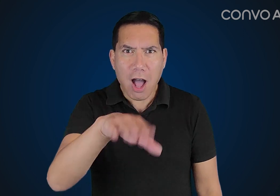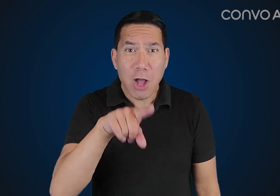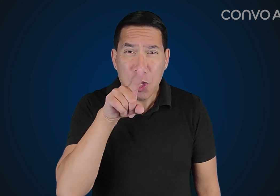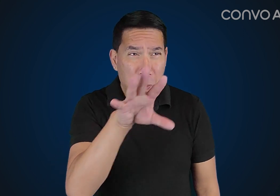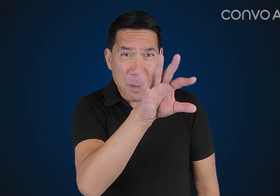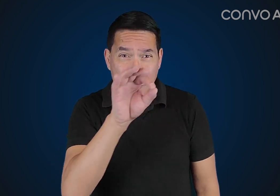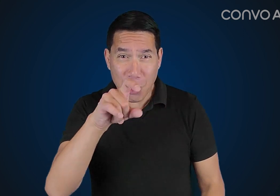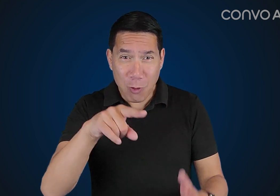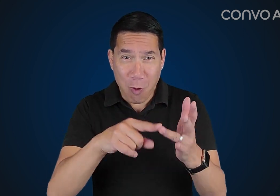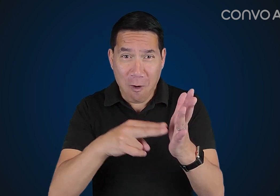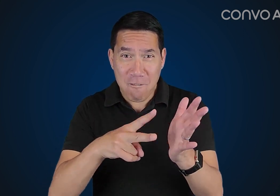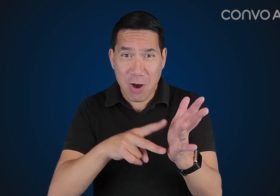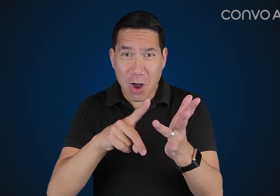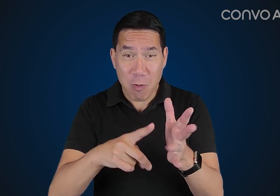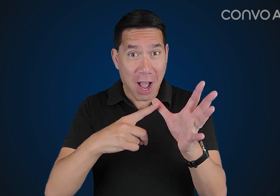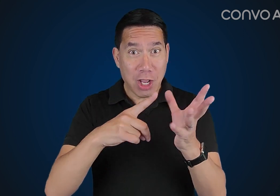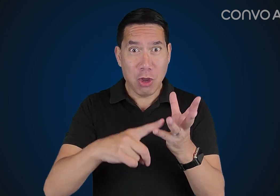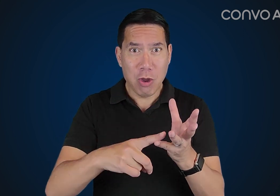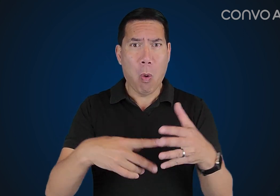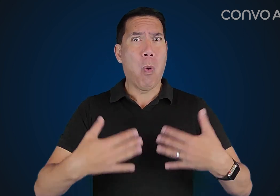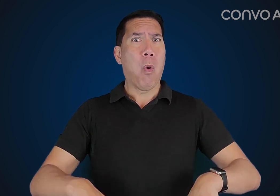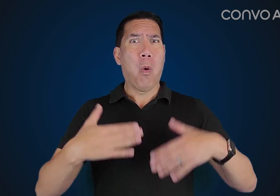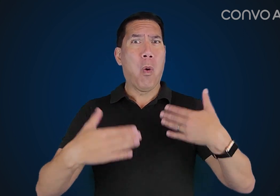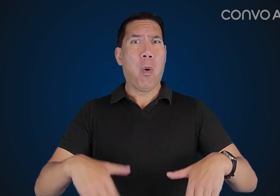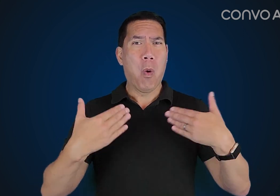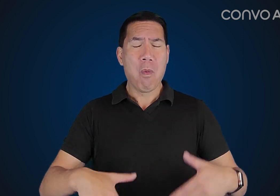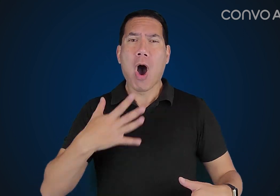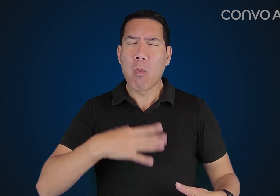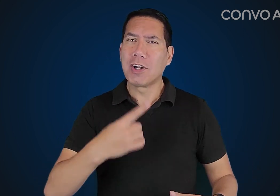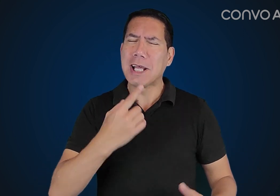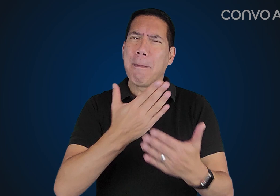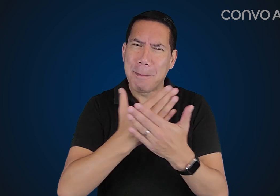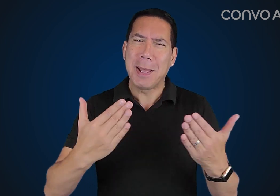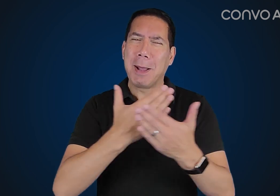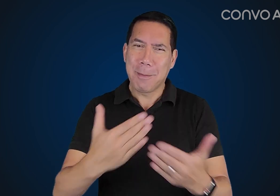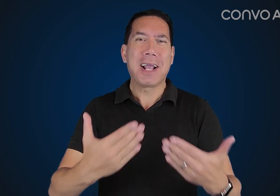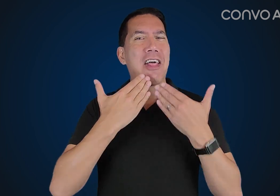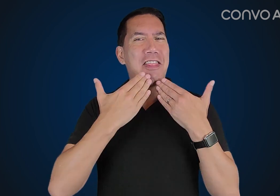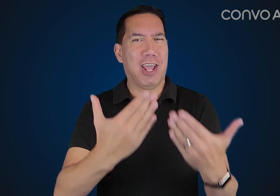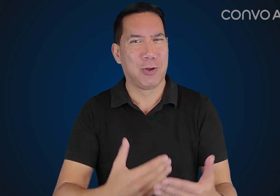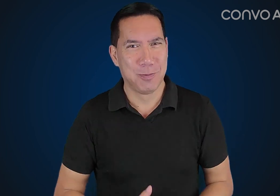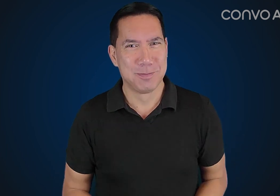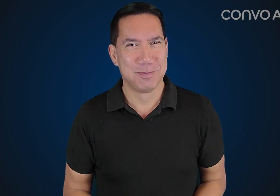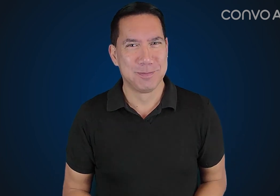Thank you for choosing with Convo Australia! I would like to say a massive thank you!